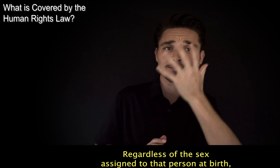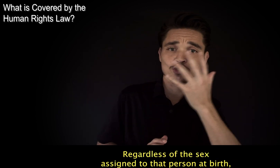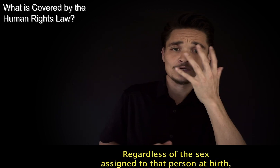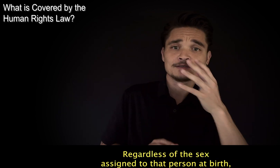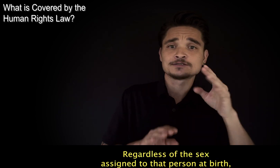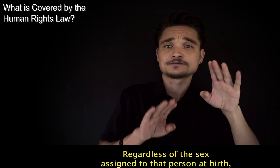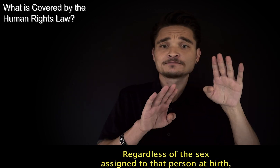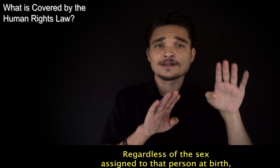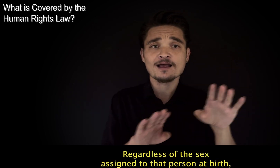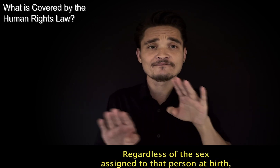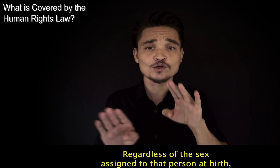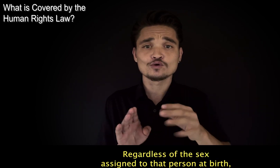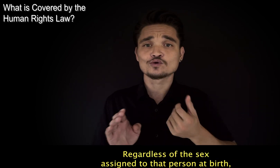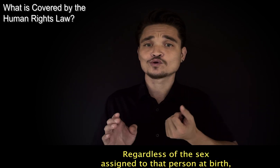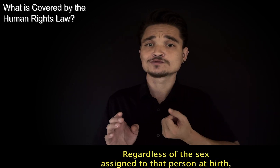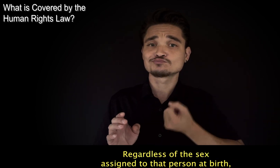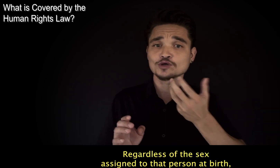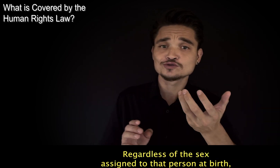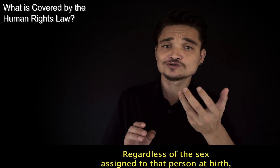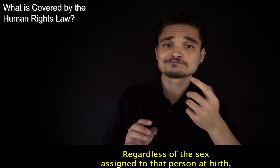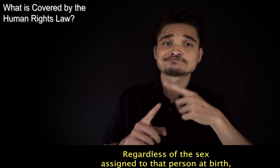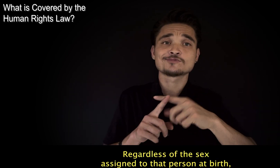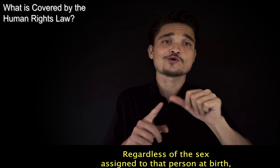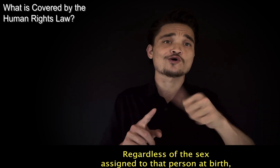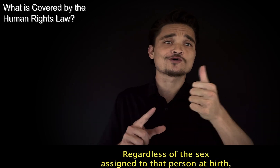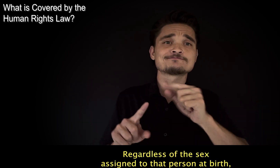Regardless of the sex assigned to that person at birth,